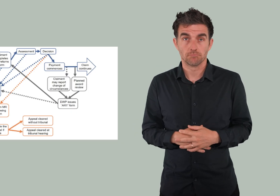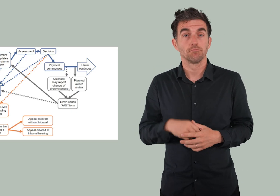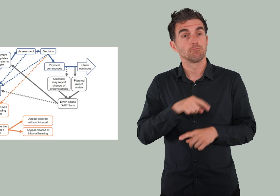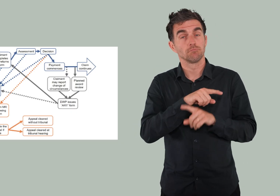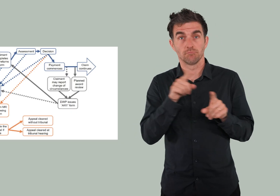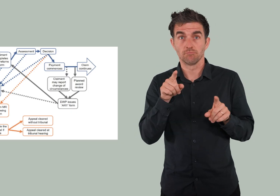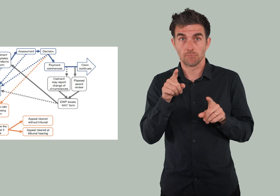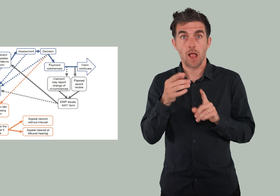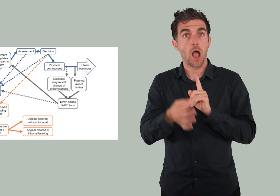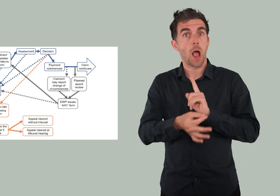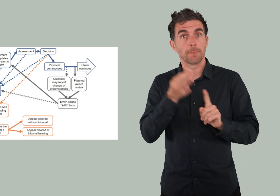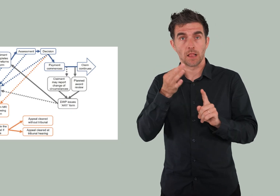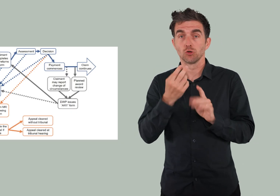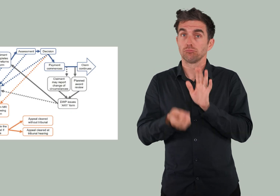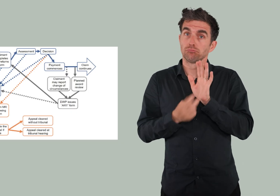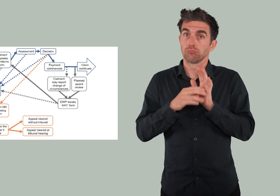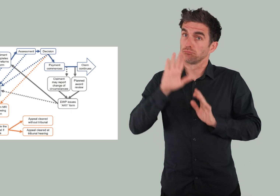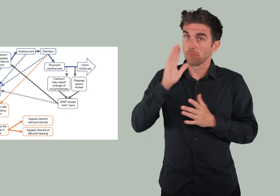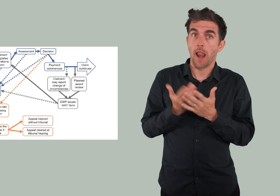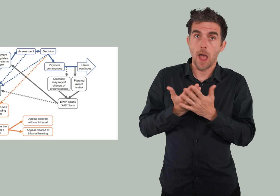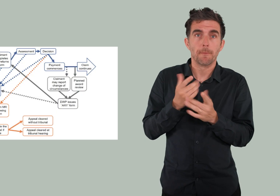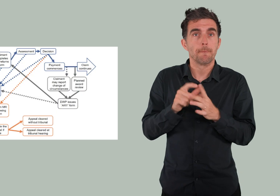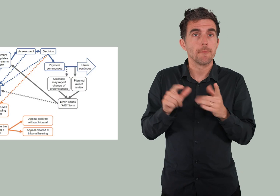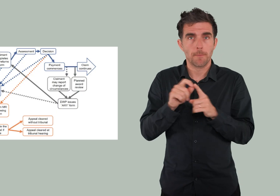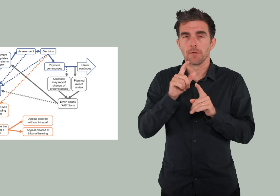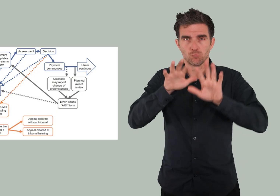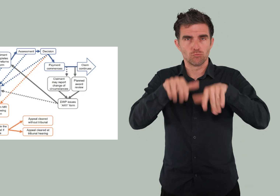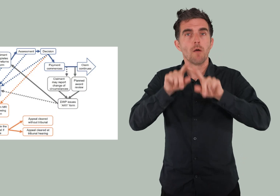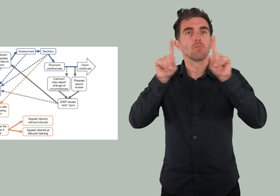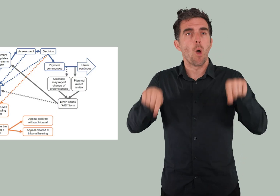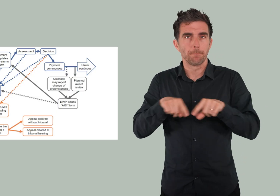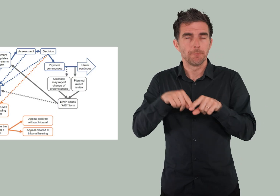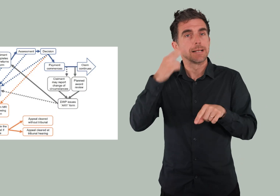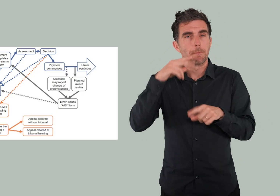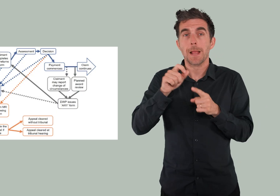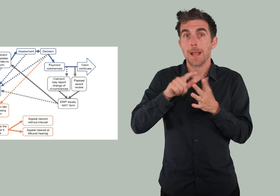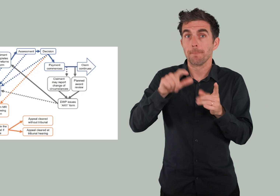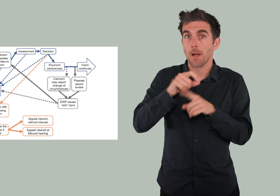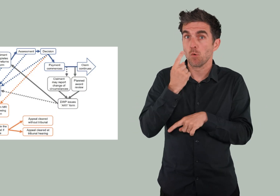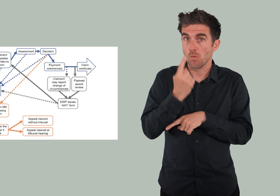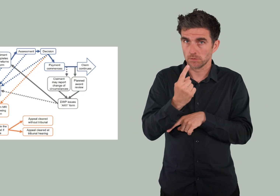1. Applicant registers their claim to PIP by completing a form called the PIP1.